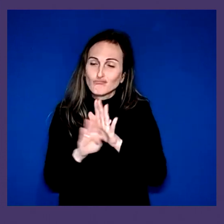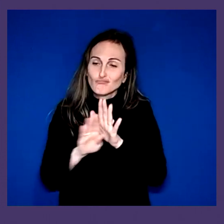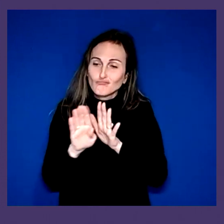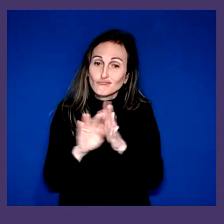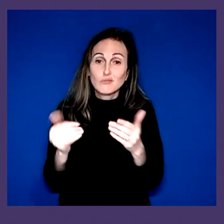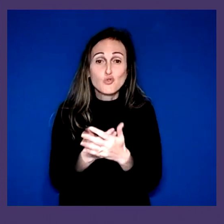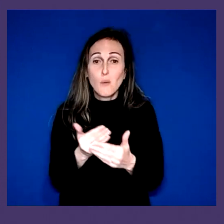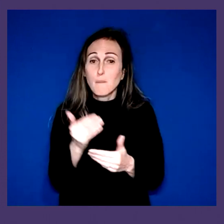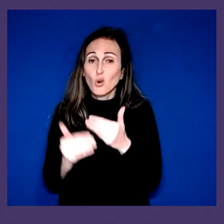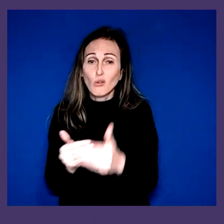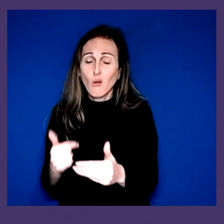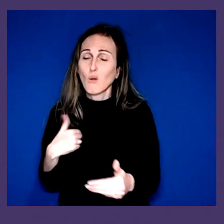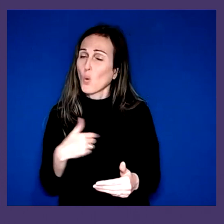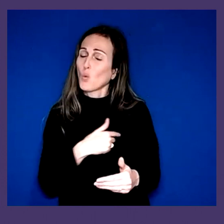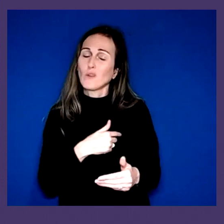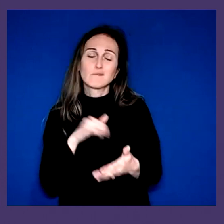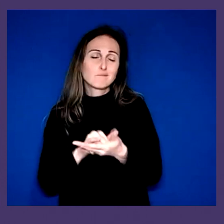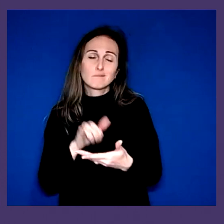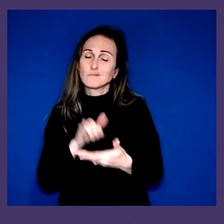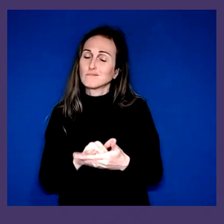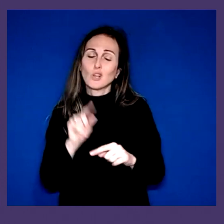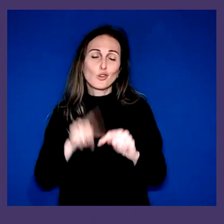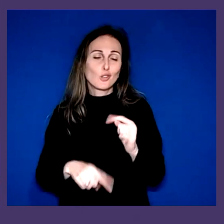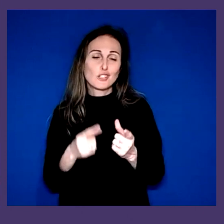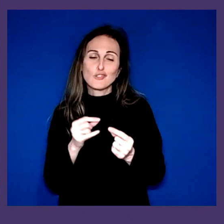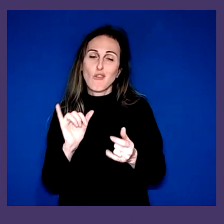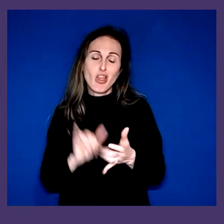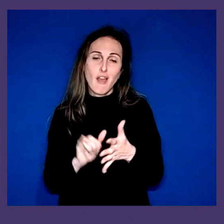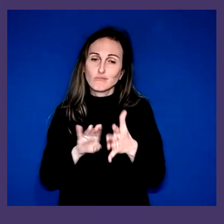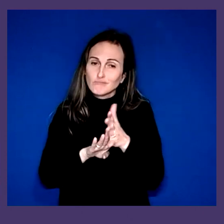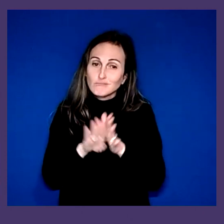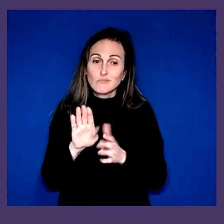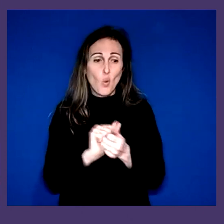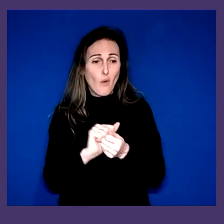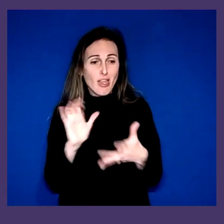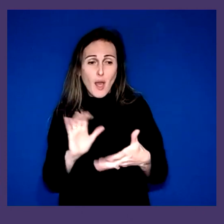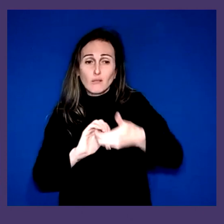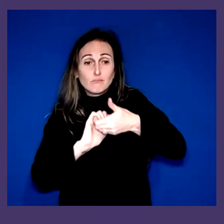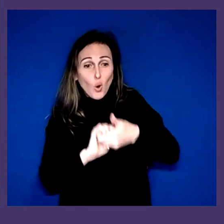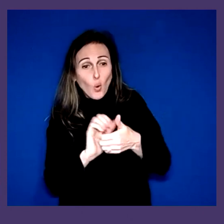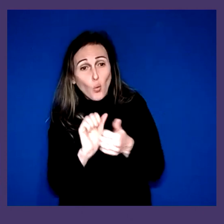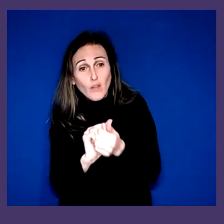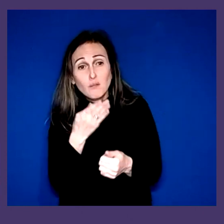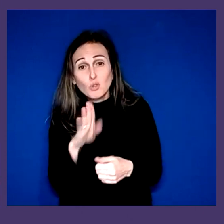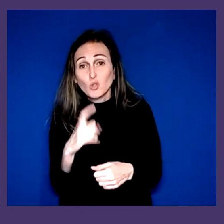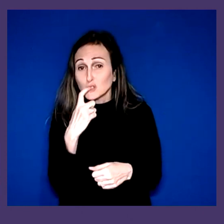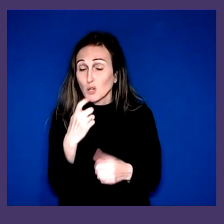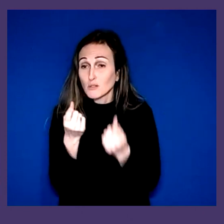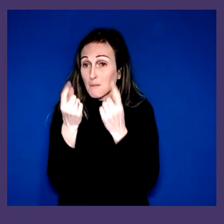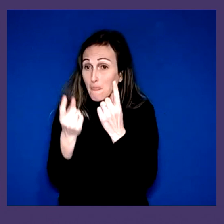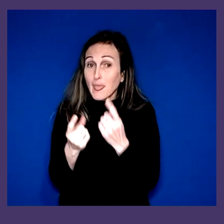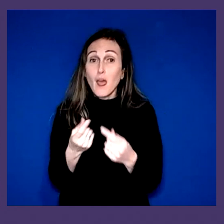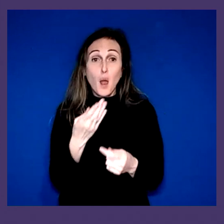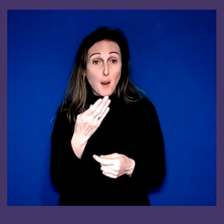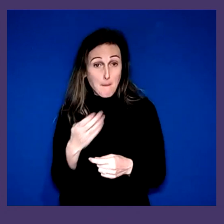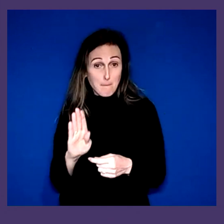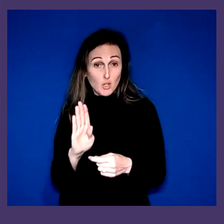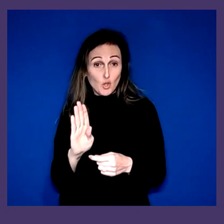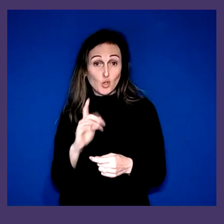that partnership with Bluetooth. It was through the Bluetooth SIG, where we actually started our partnership with Microsoft.